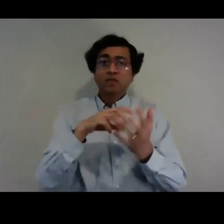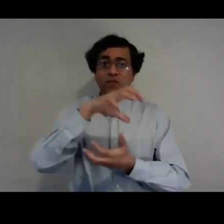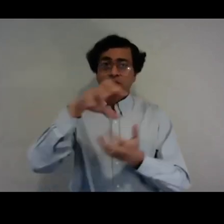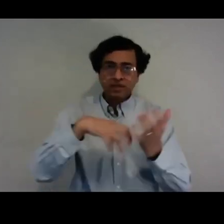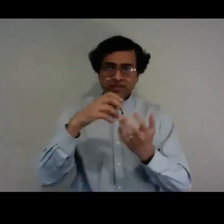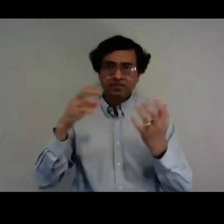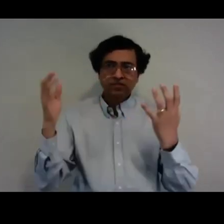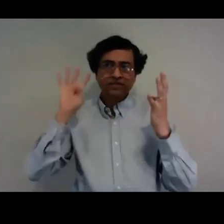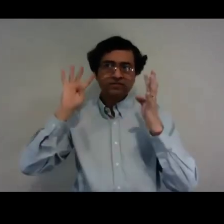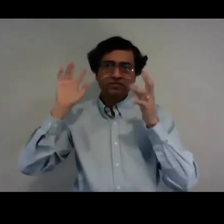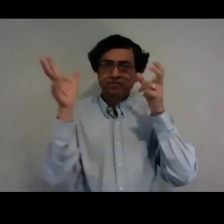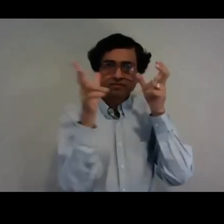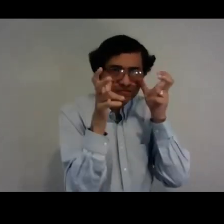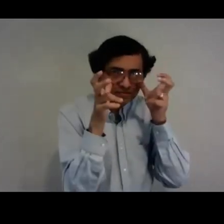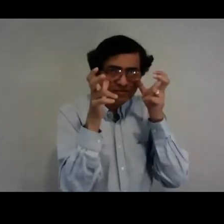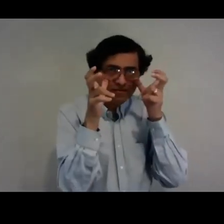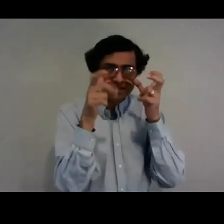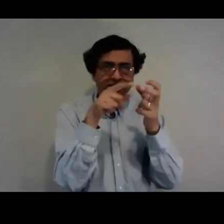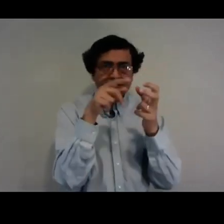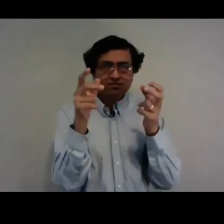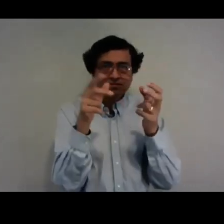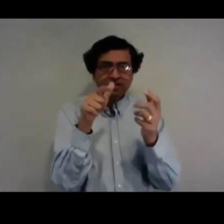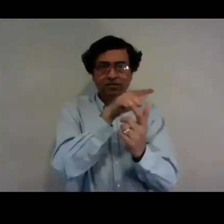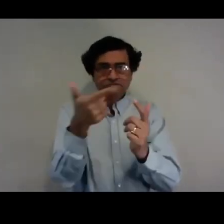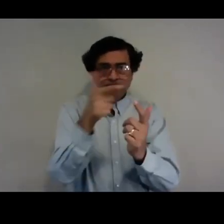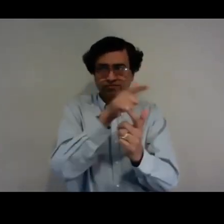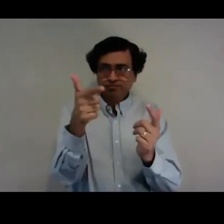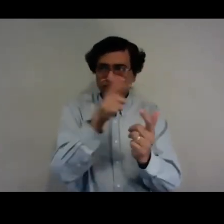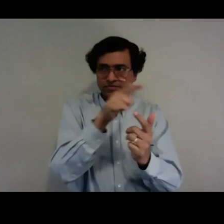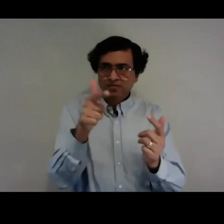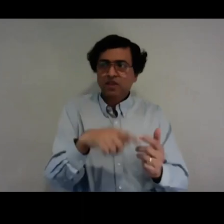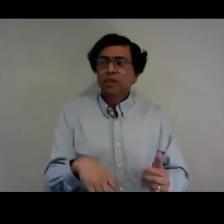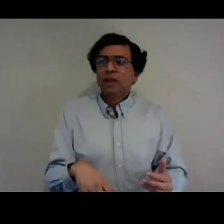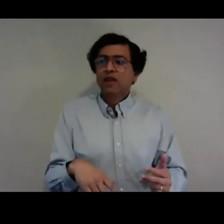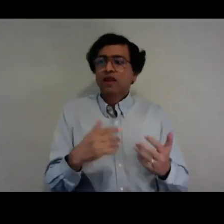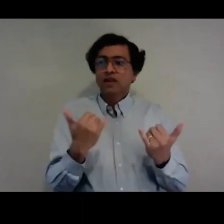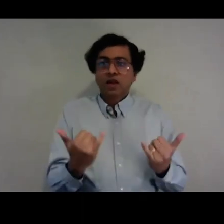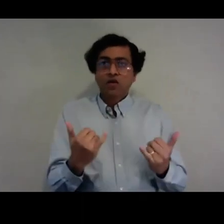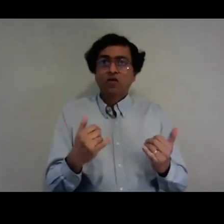If it is coming in as text, it is typically word by word, and people listening